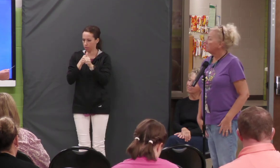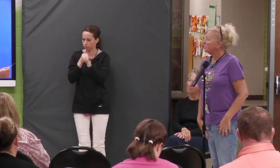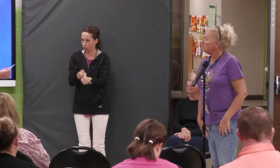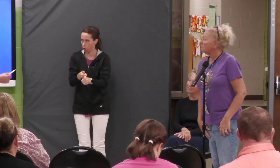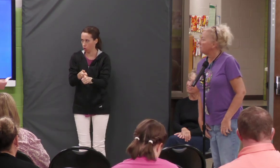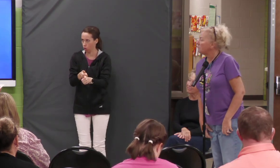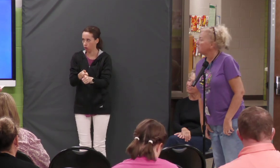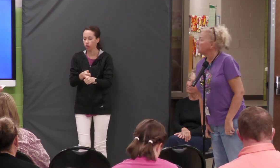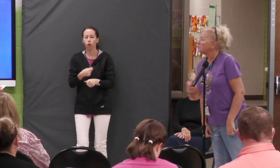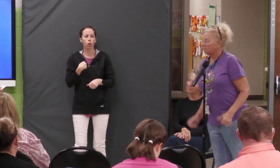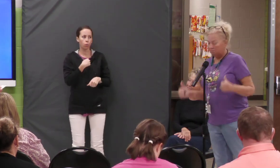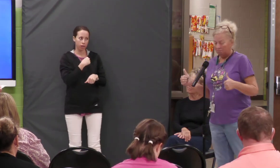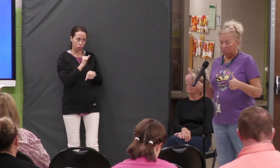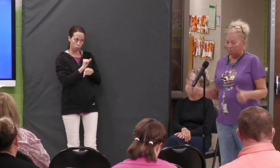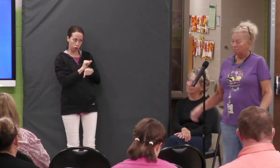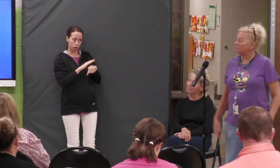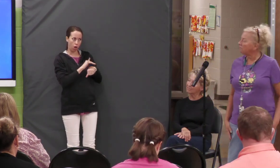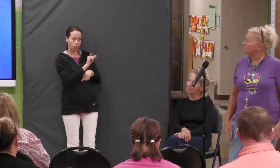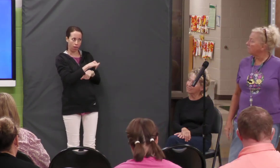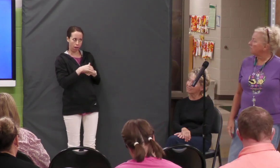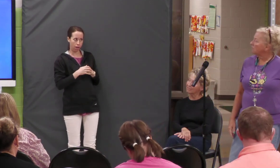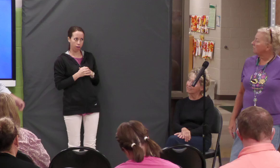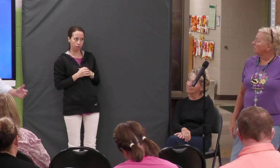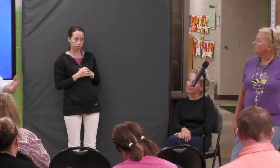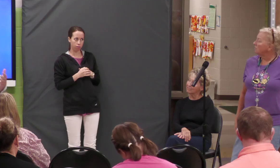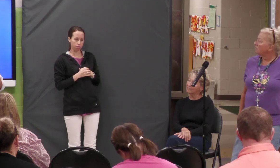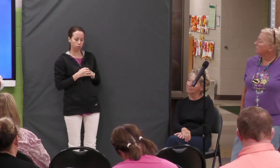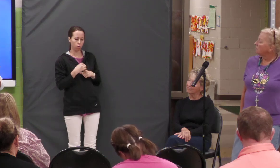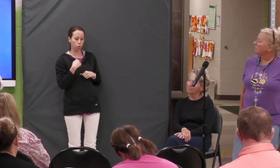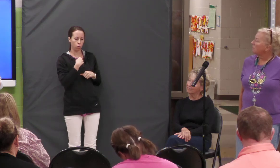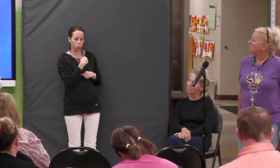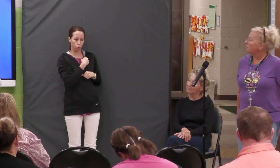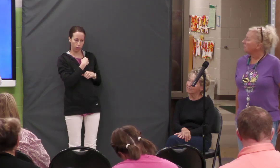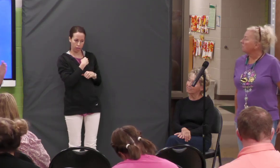are we are working on that like say as as we dove into the record we're seeing